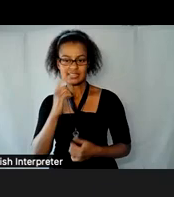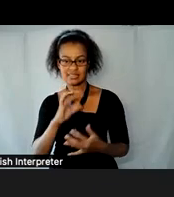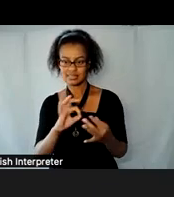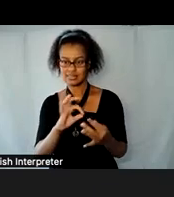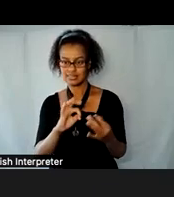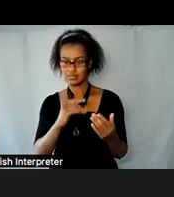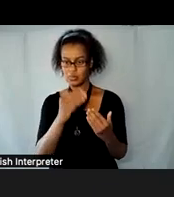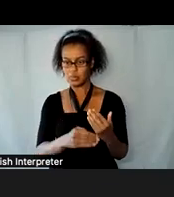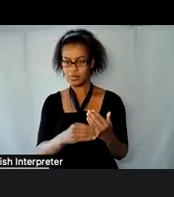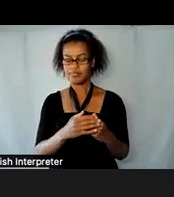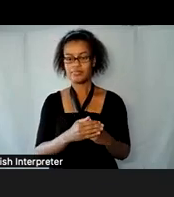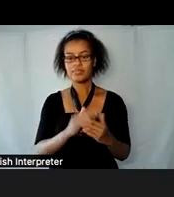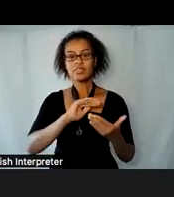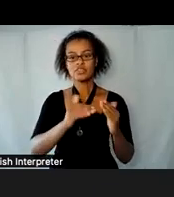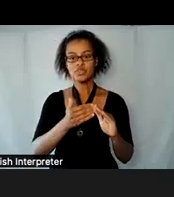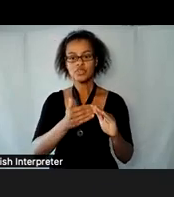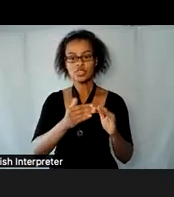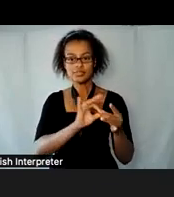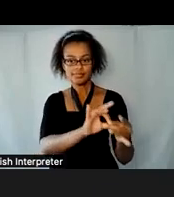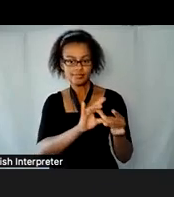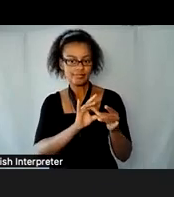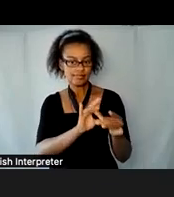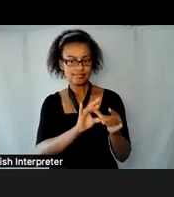consultation with community is really key here.